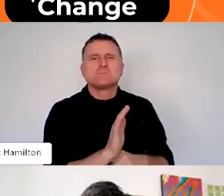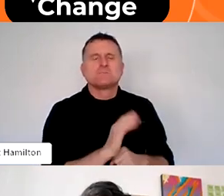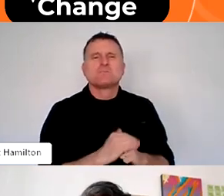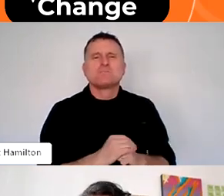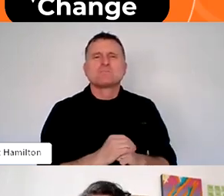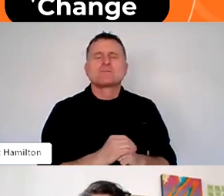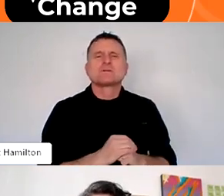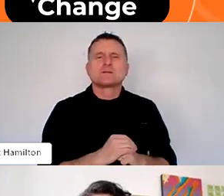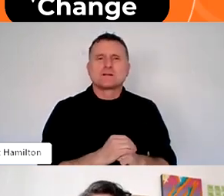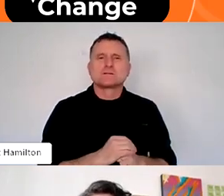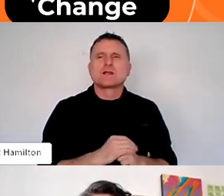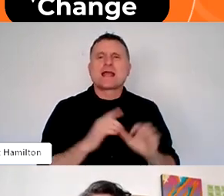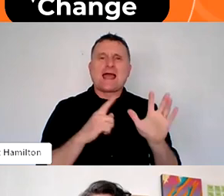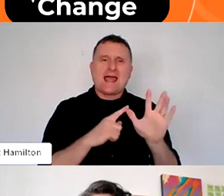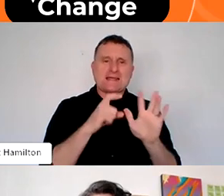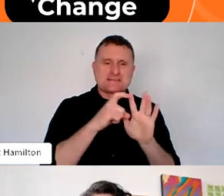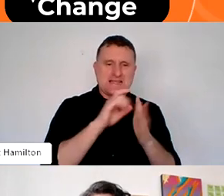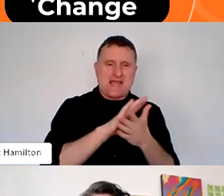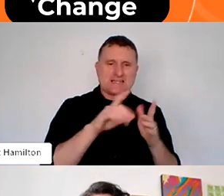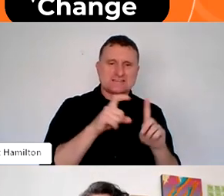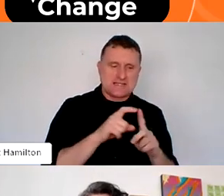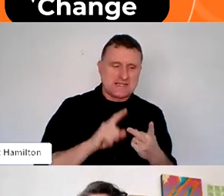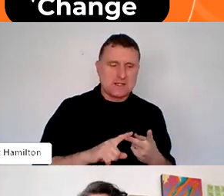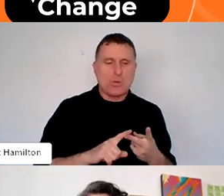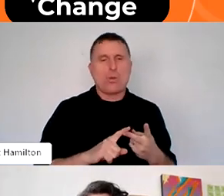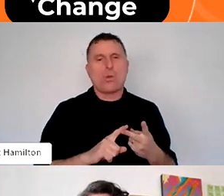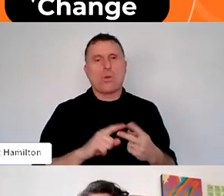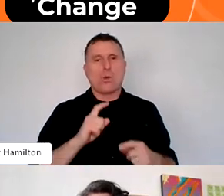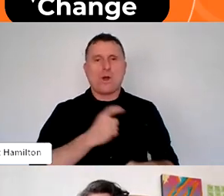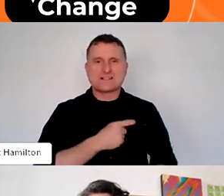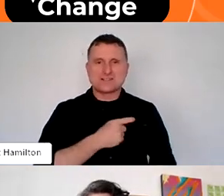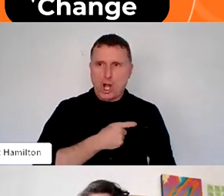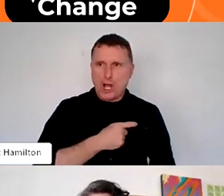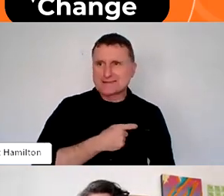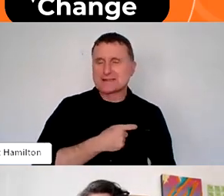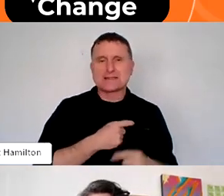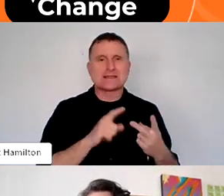as ADHD, anxiety with disabilities, is every behaviour is communication.